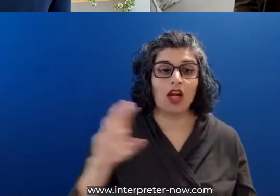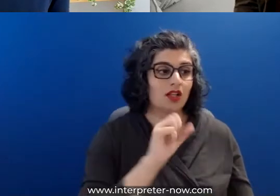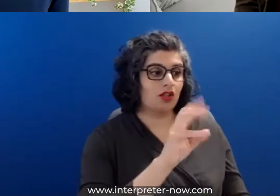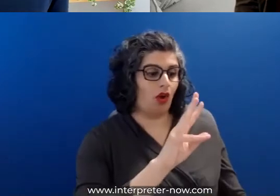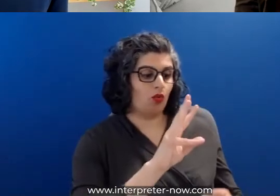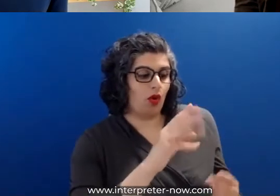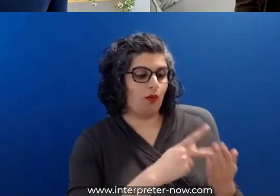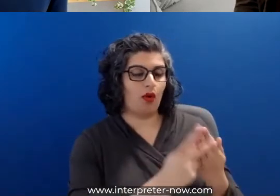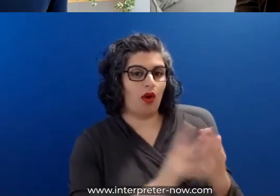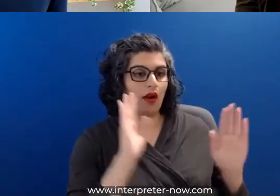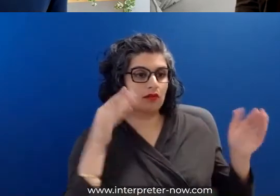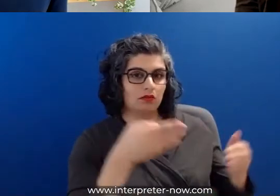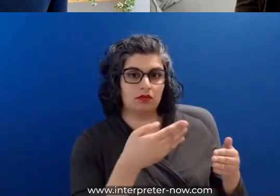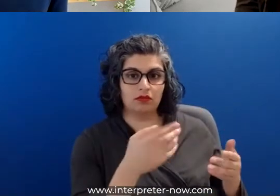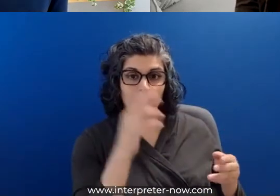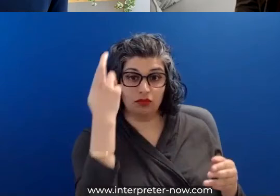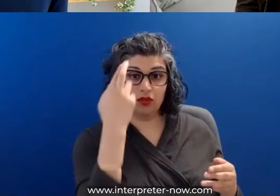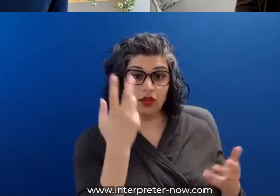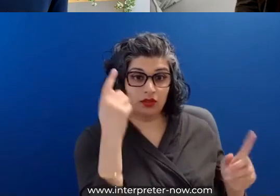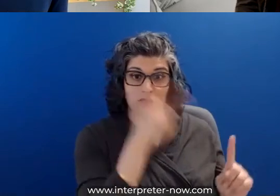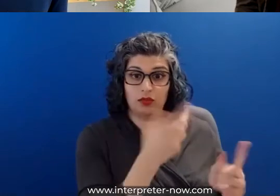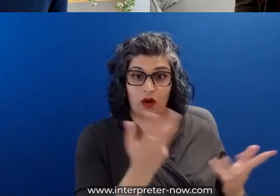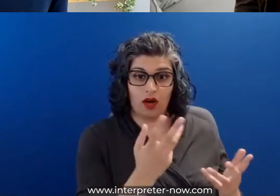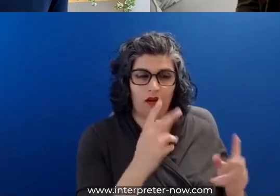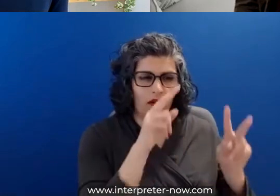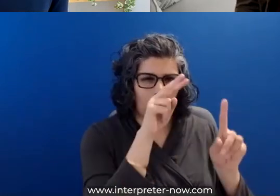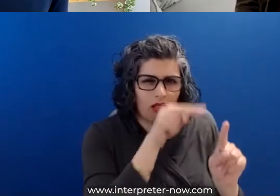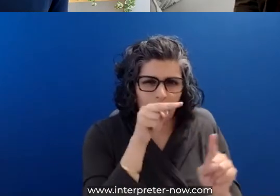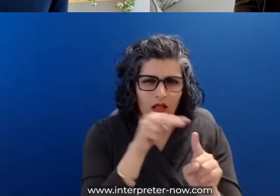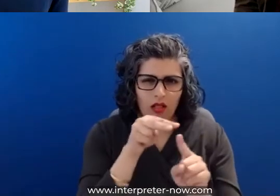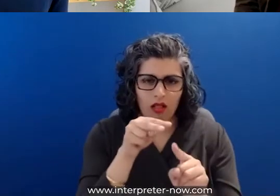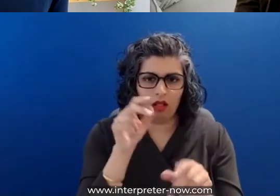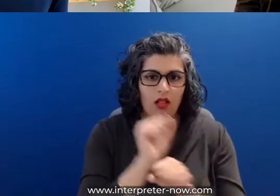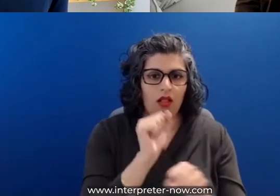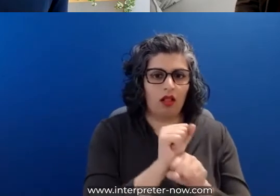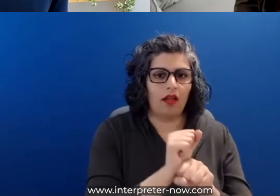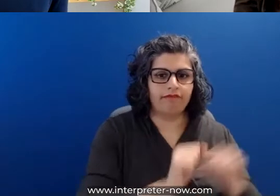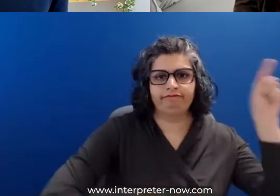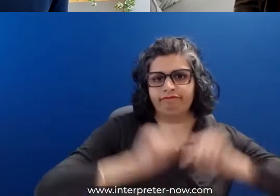is to monitor the work activities for the employees in a range of jobs, blue collar